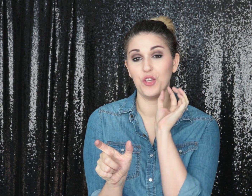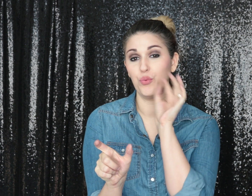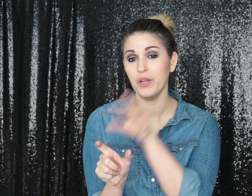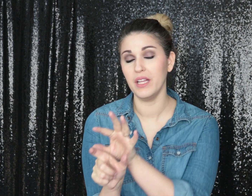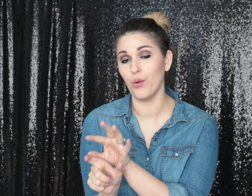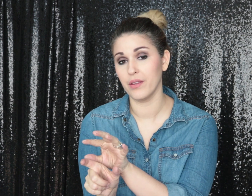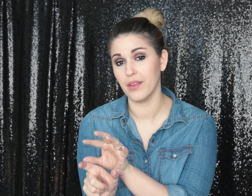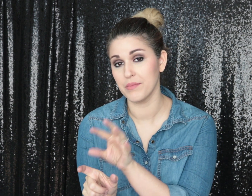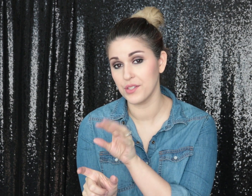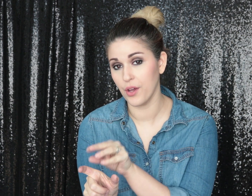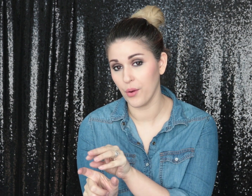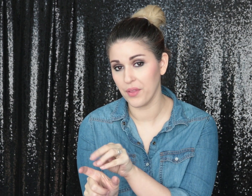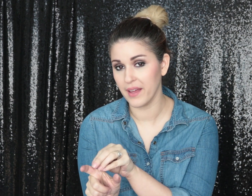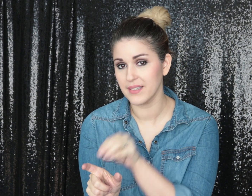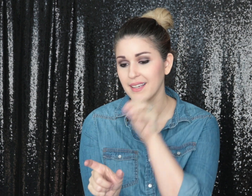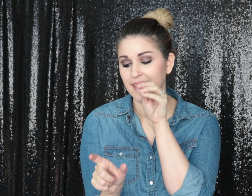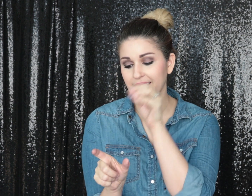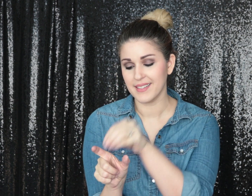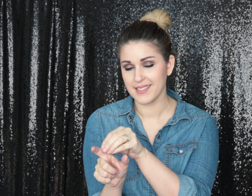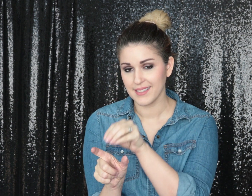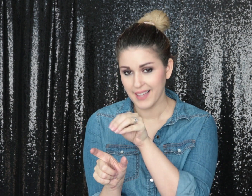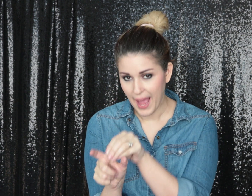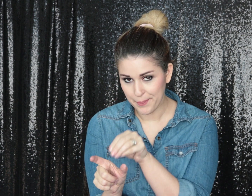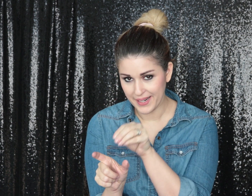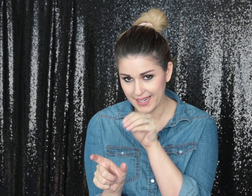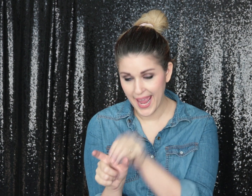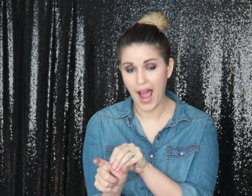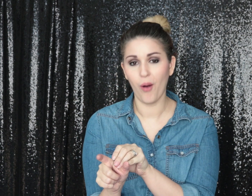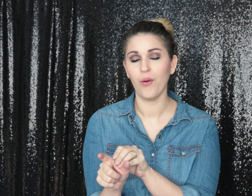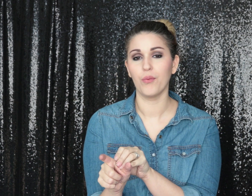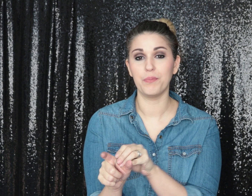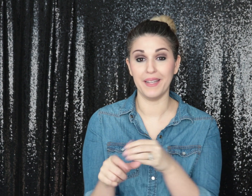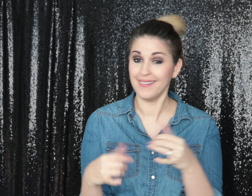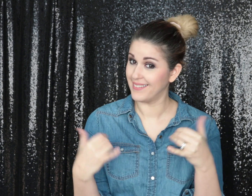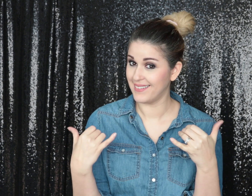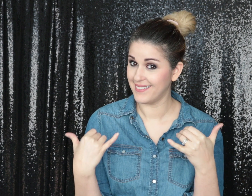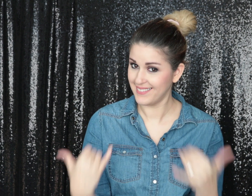that you really want them to know that it's happening now would be now,